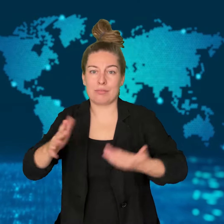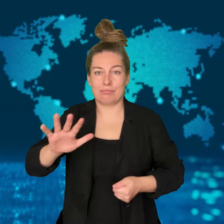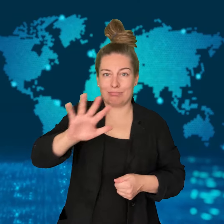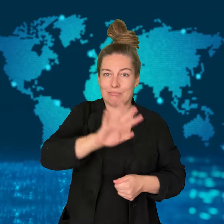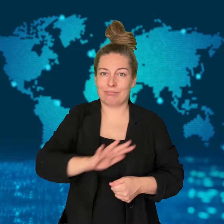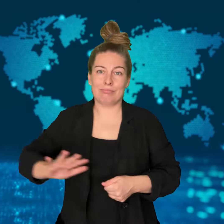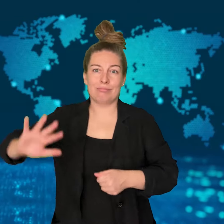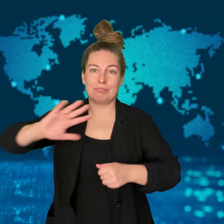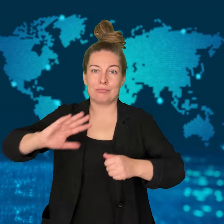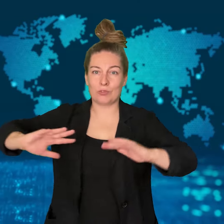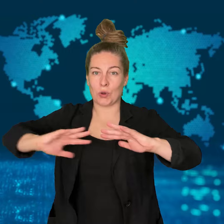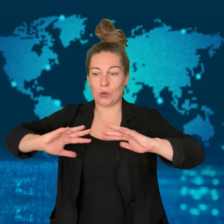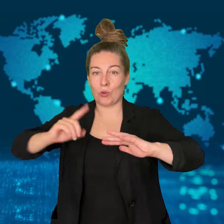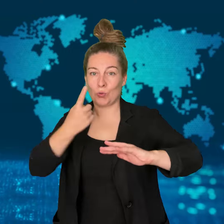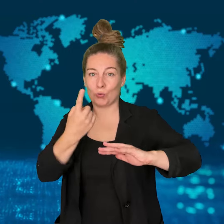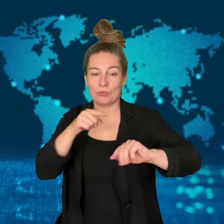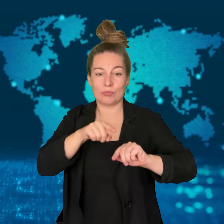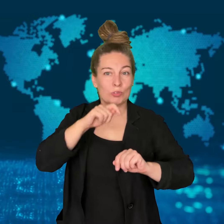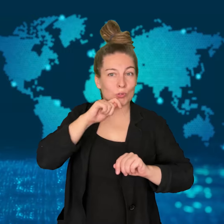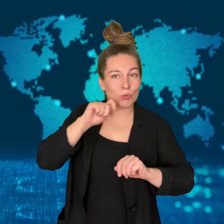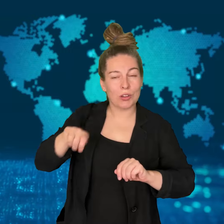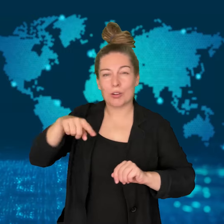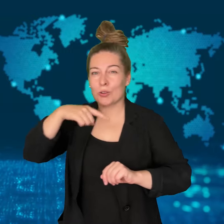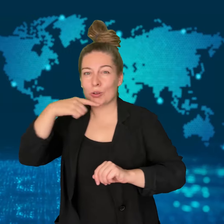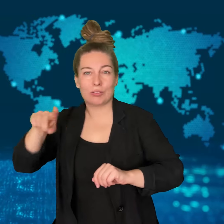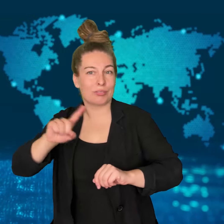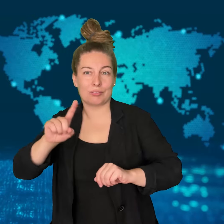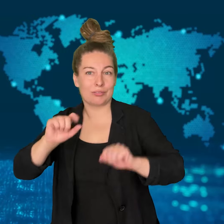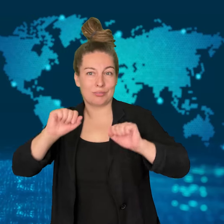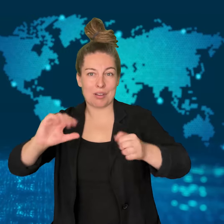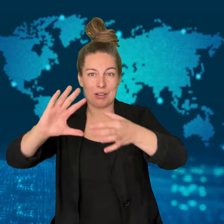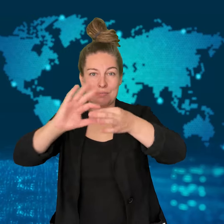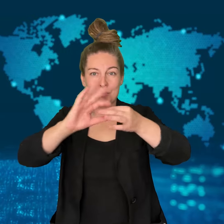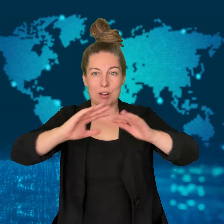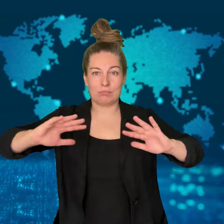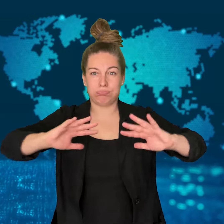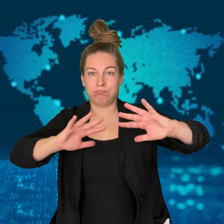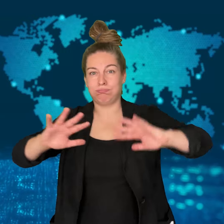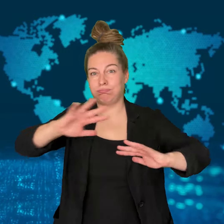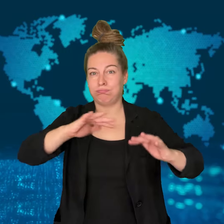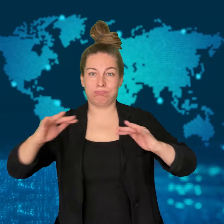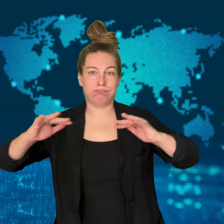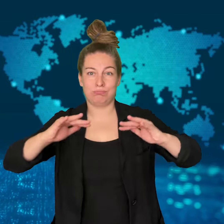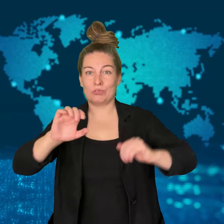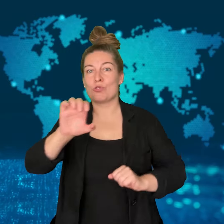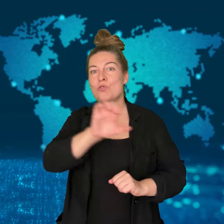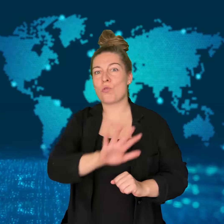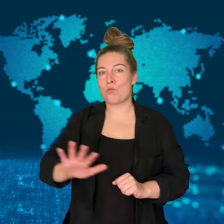The "red line" drawn by the Kremlin - allowing for use of the weapons